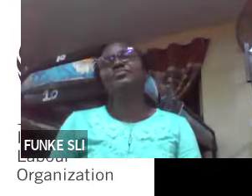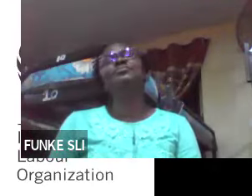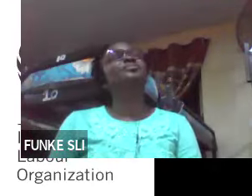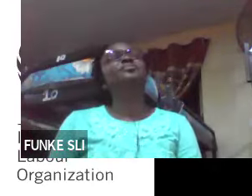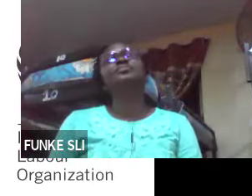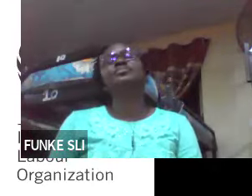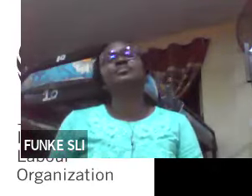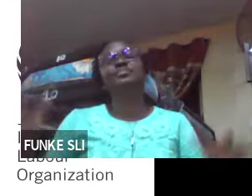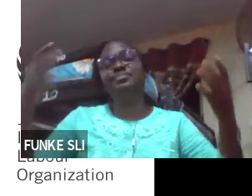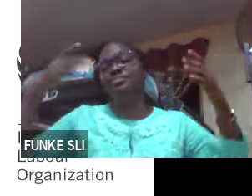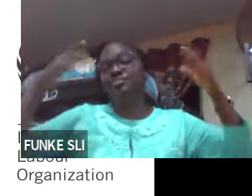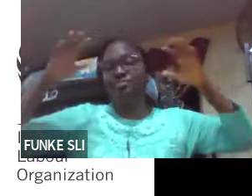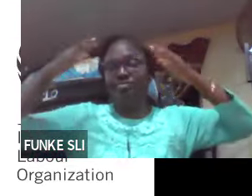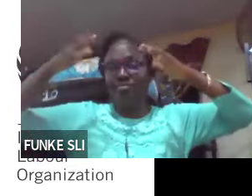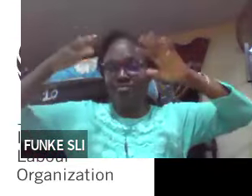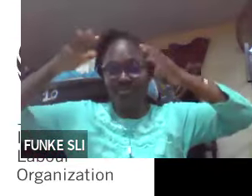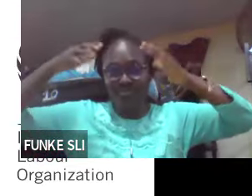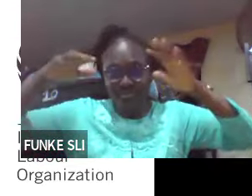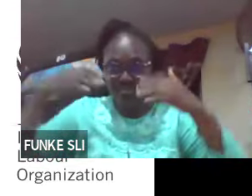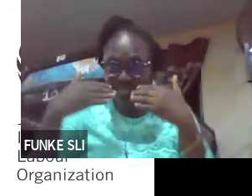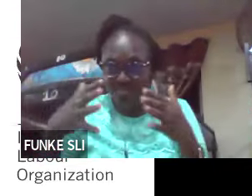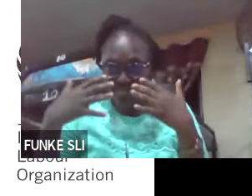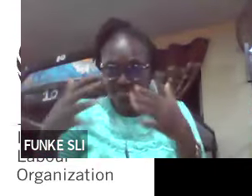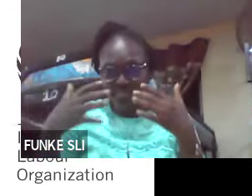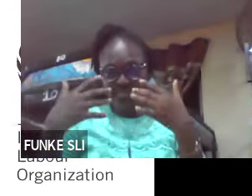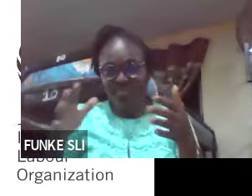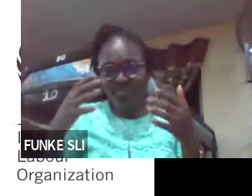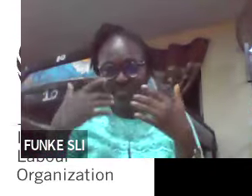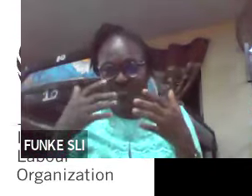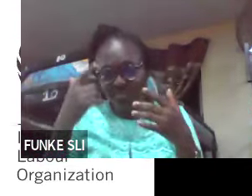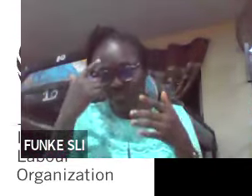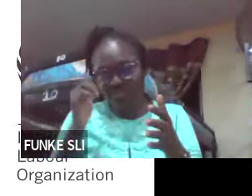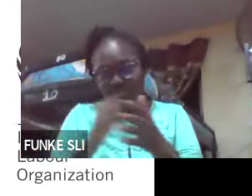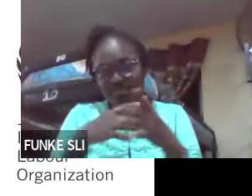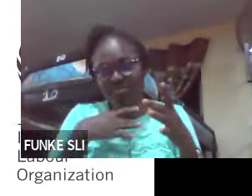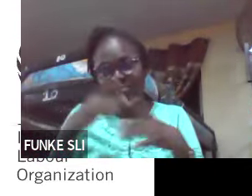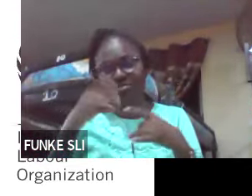sola bakre: A round of applause. Thank you. So much awesome for that interesting session.